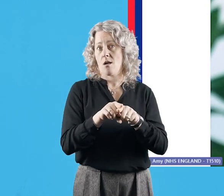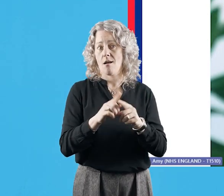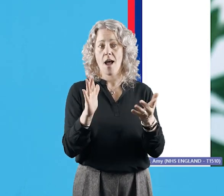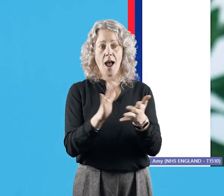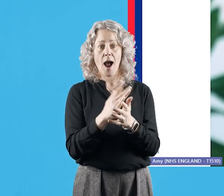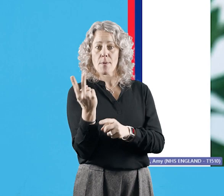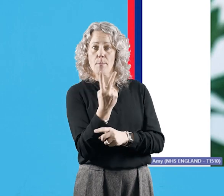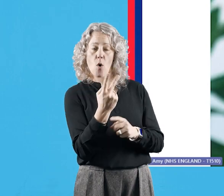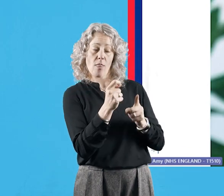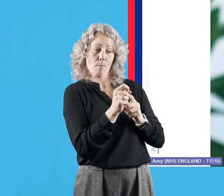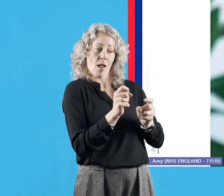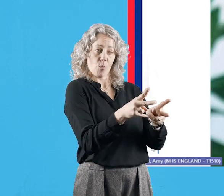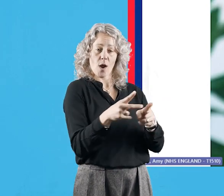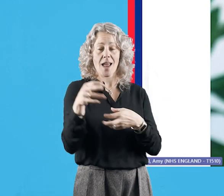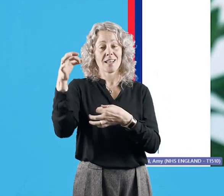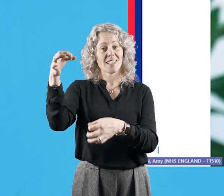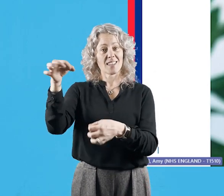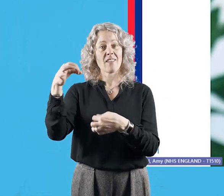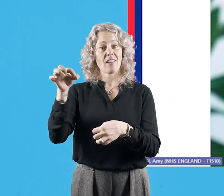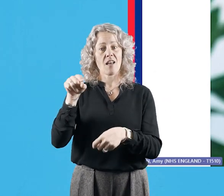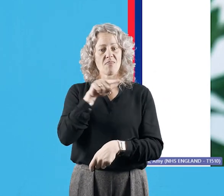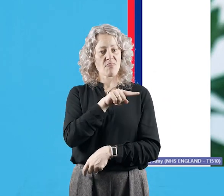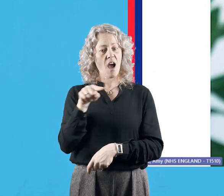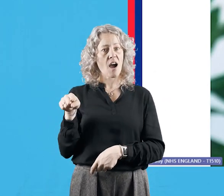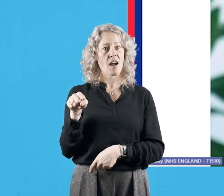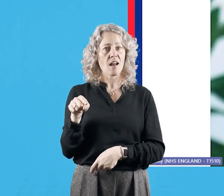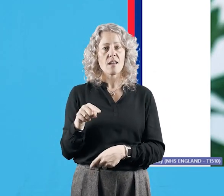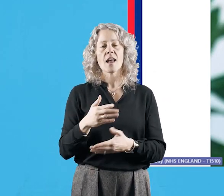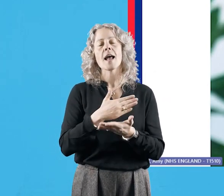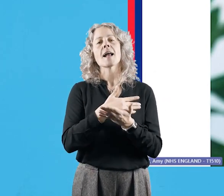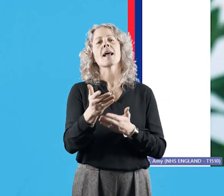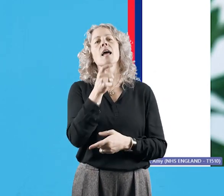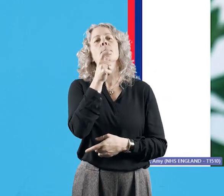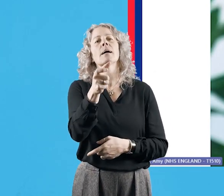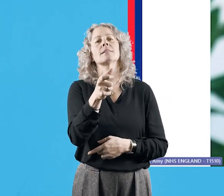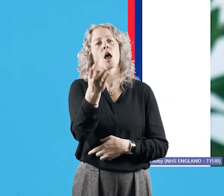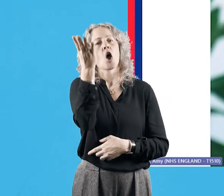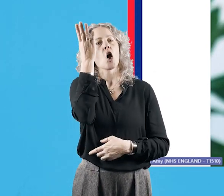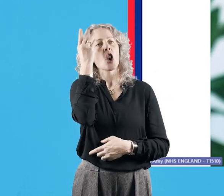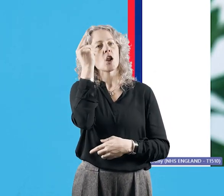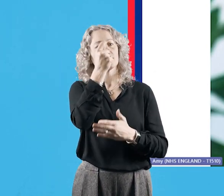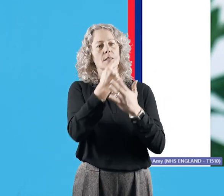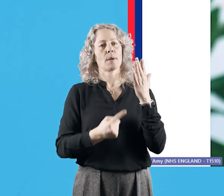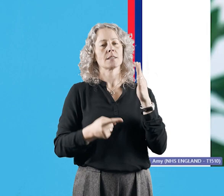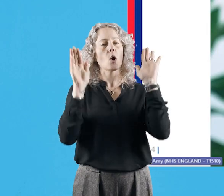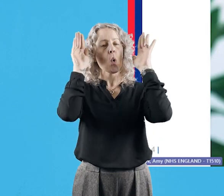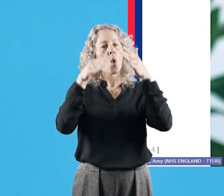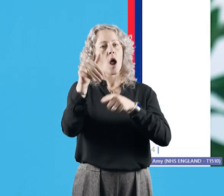that both the pathway and Certificate include clear messages on learning disability and autism awareness and